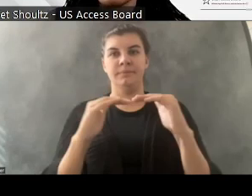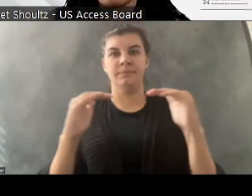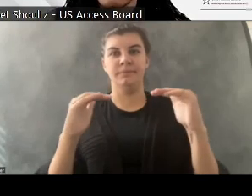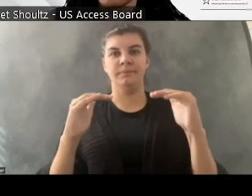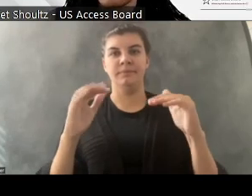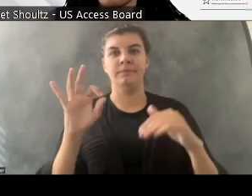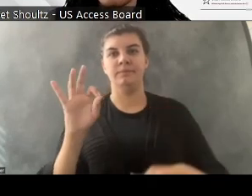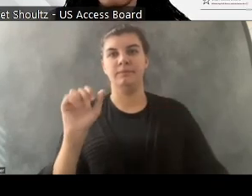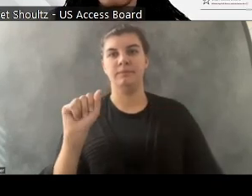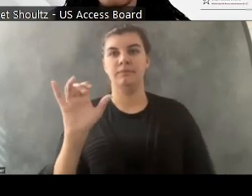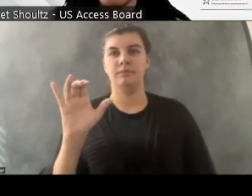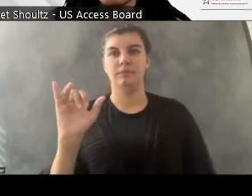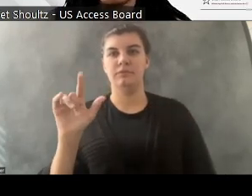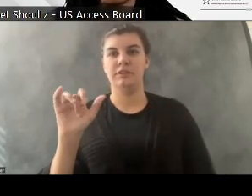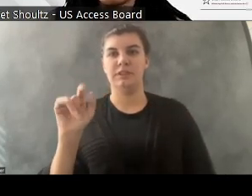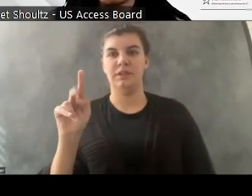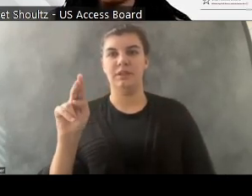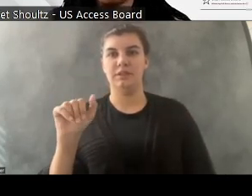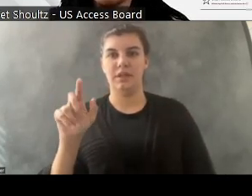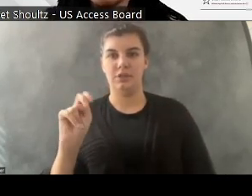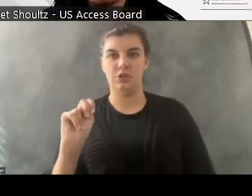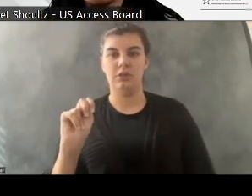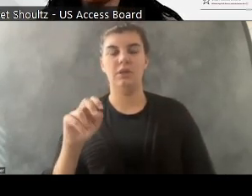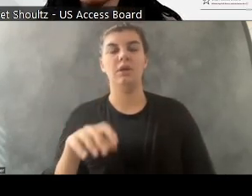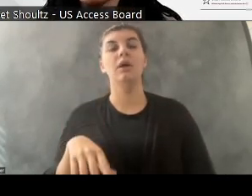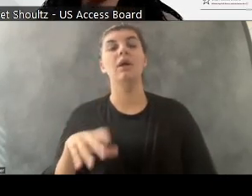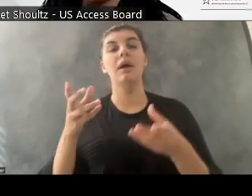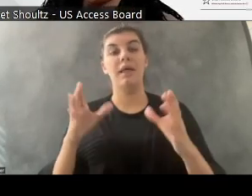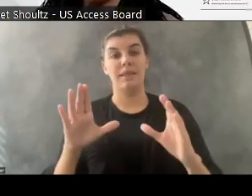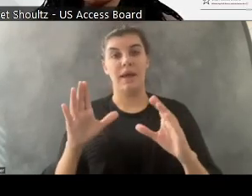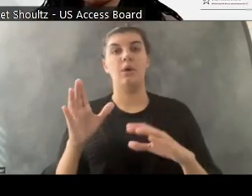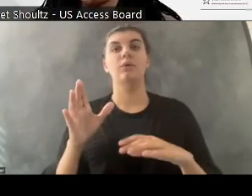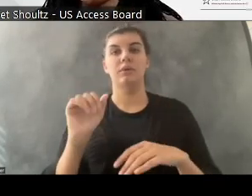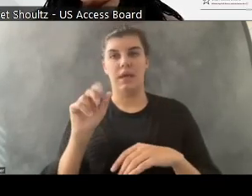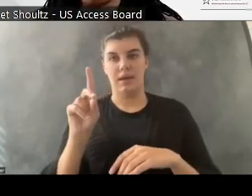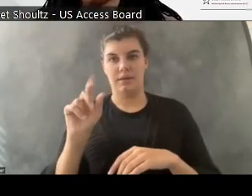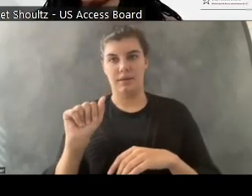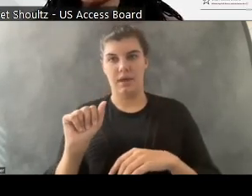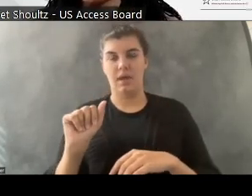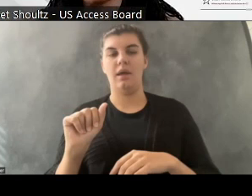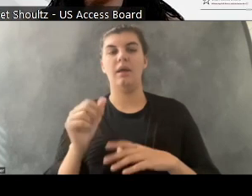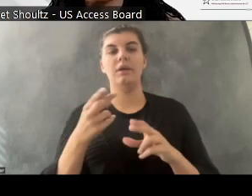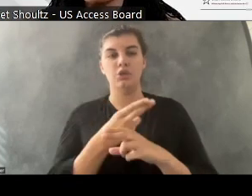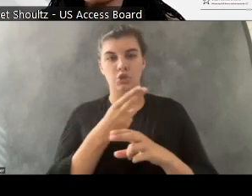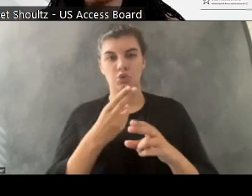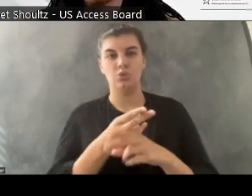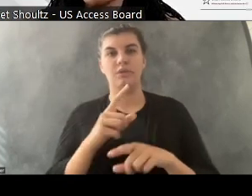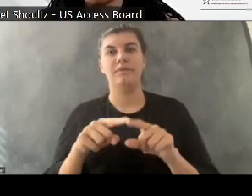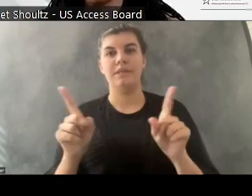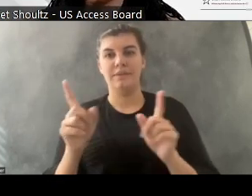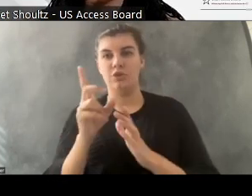Facilitation and it allowed that, under the ADA, the use of alternative designs, products,